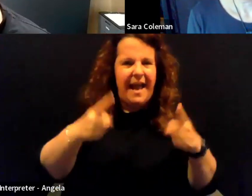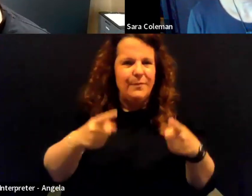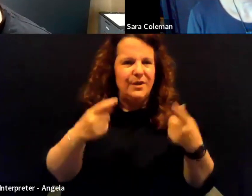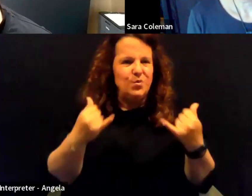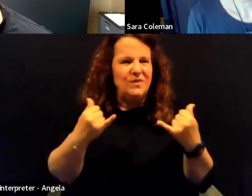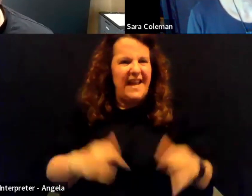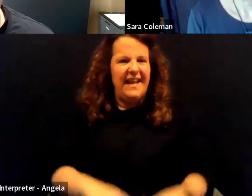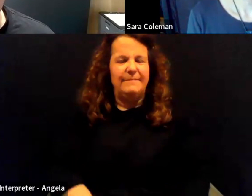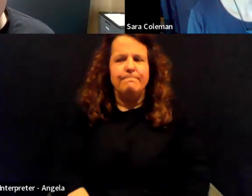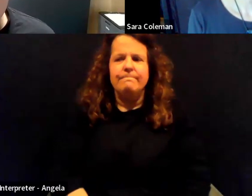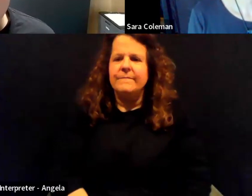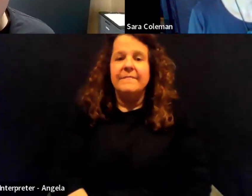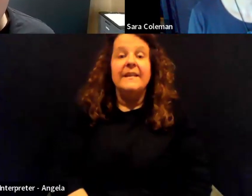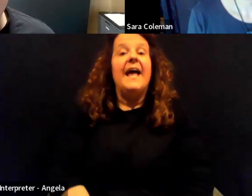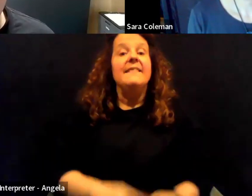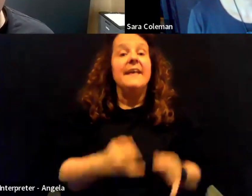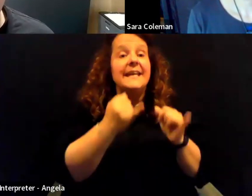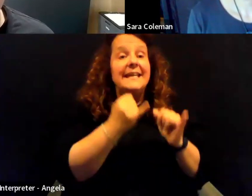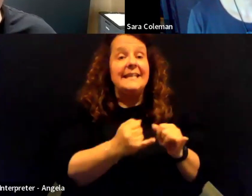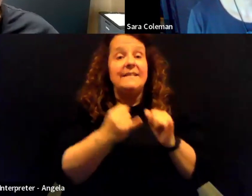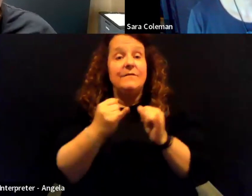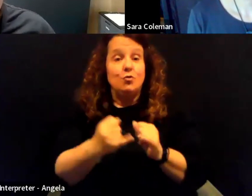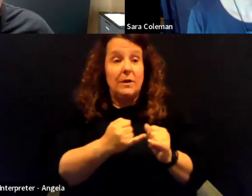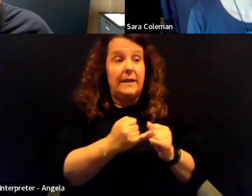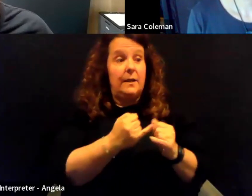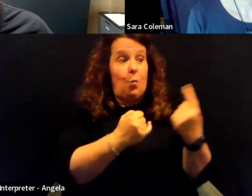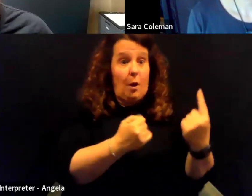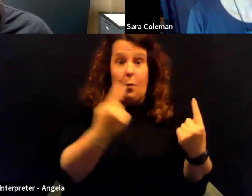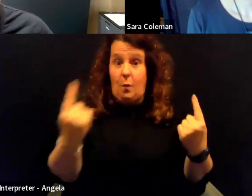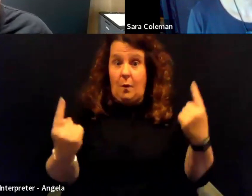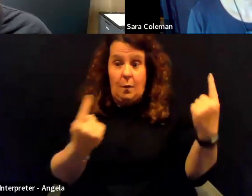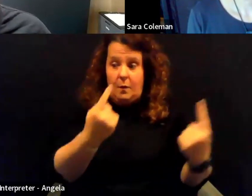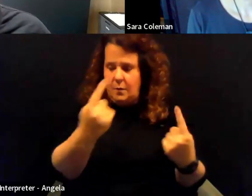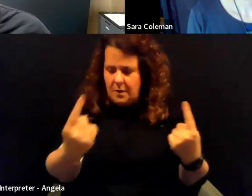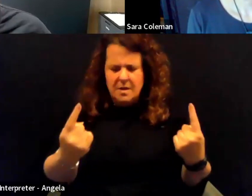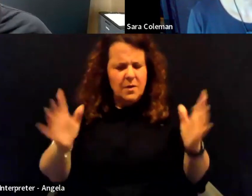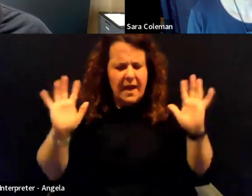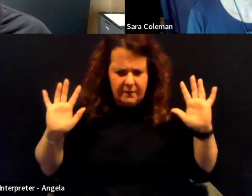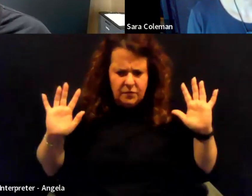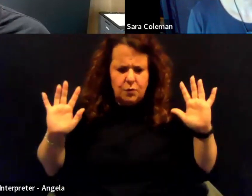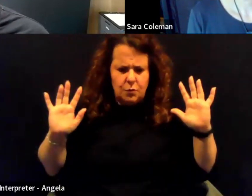to do that work for ourselves to move ourselves out of that conversation that we're having